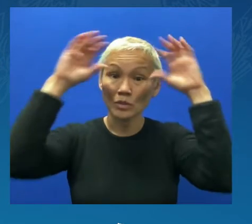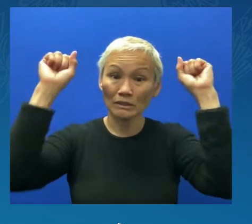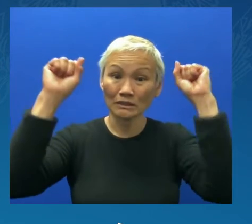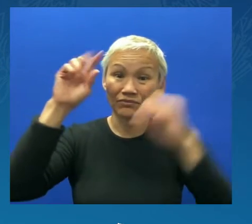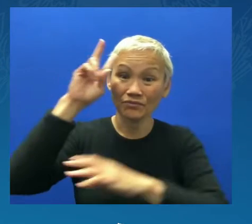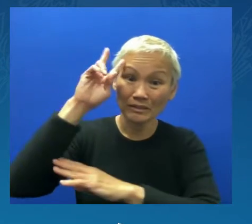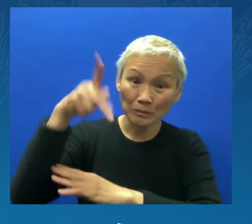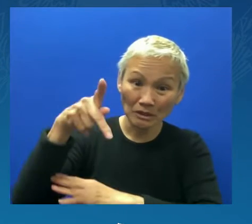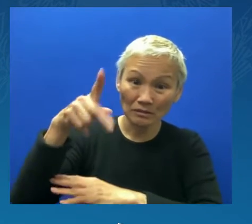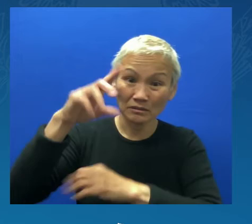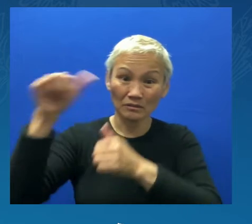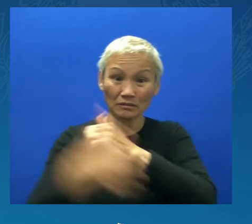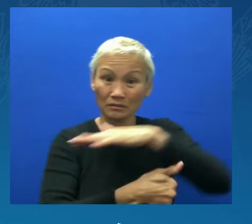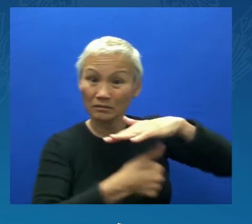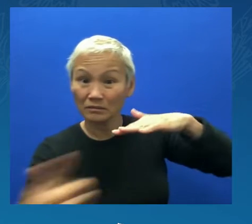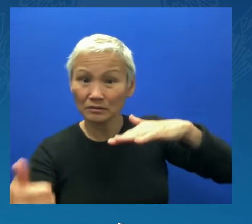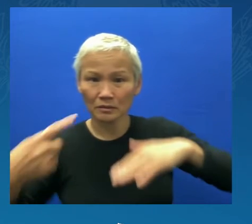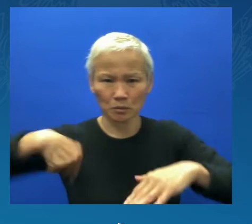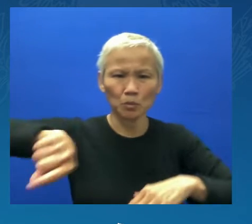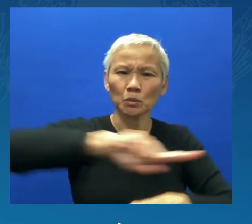through the Department of Health and Human Services,